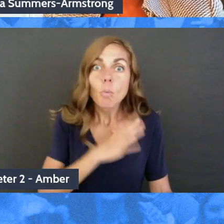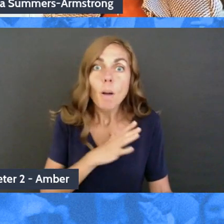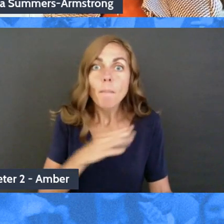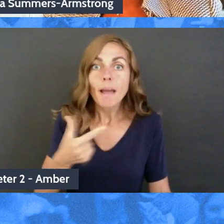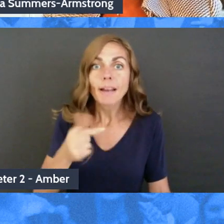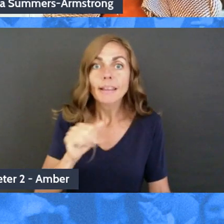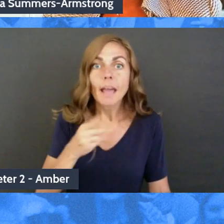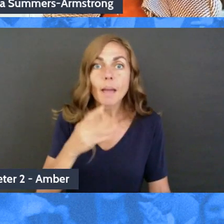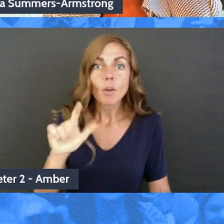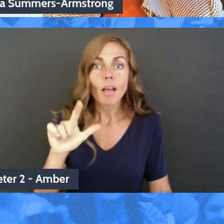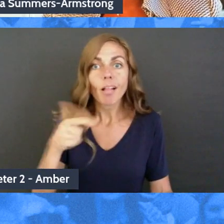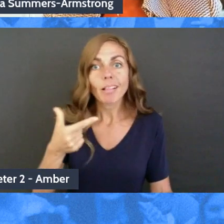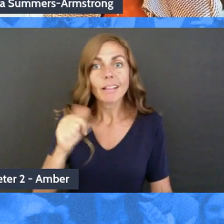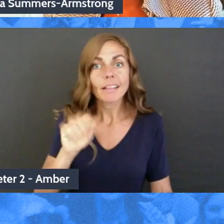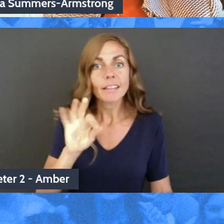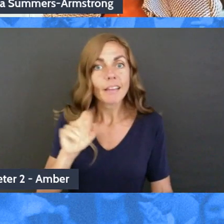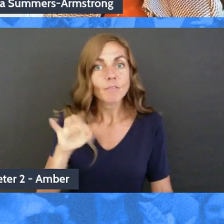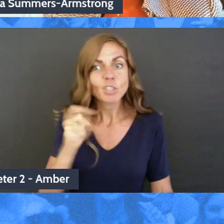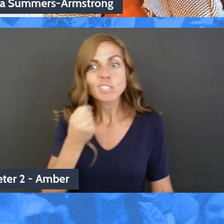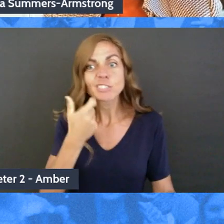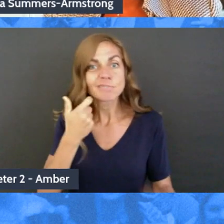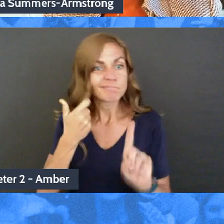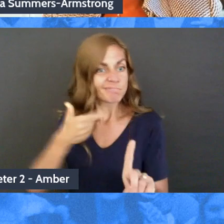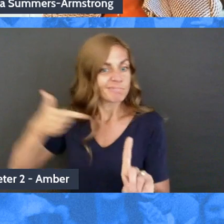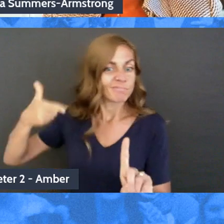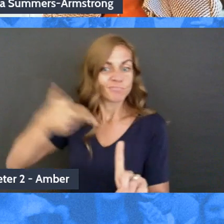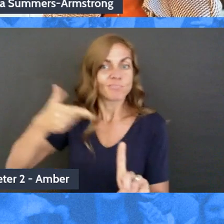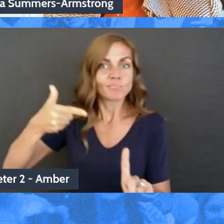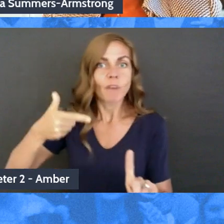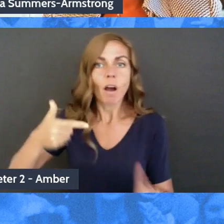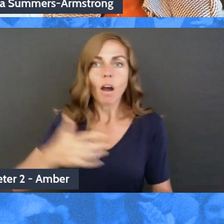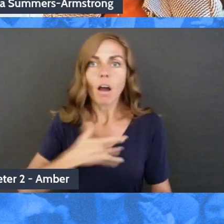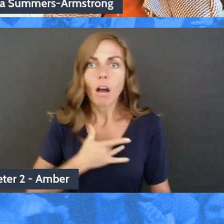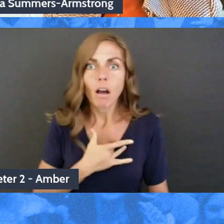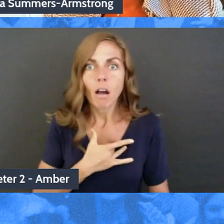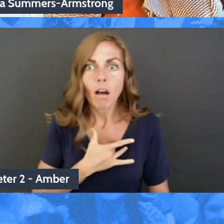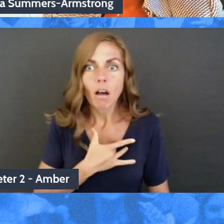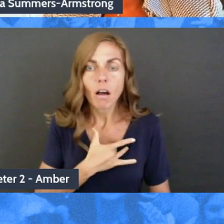And I just was struck by how short our time is.